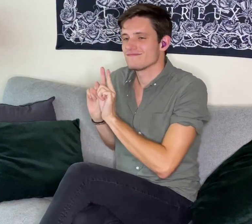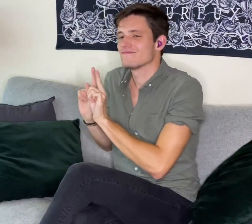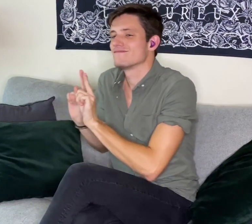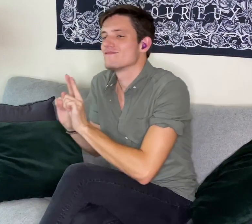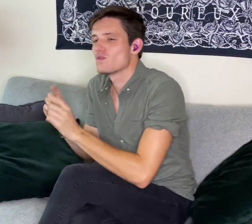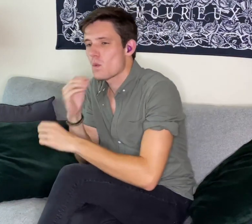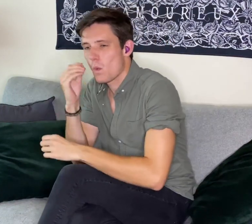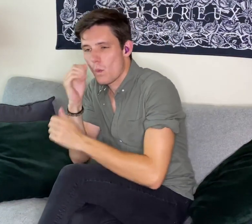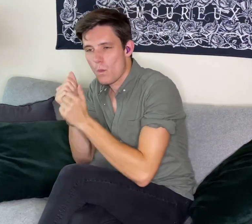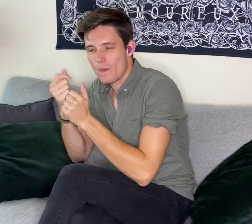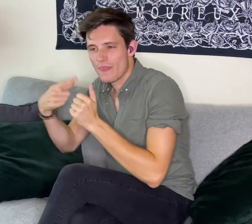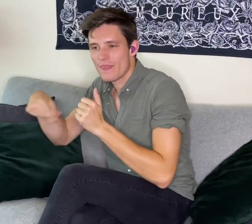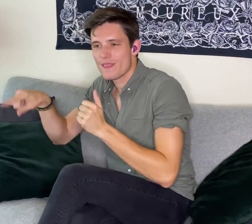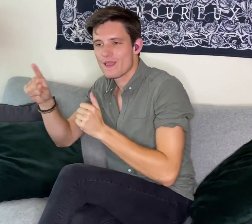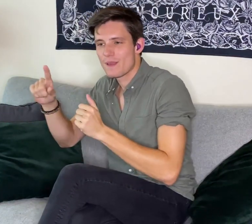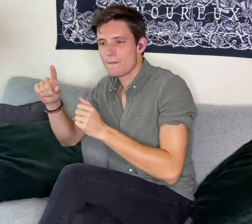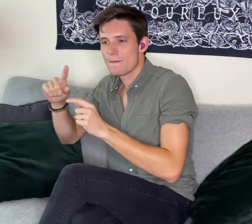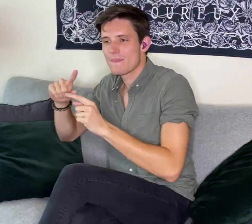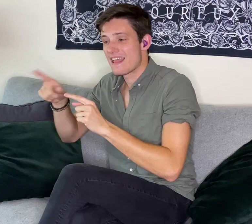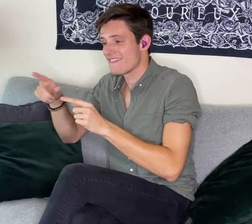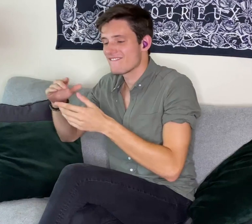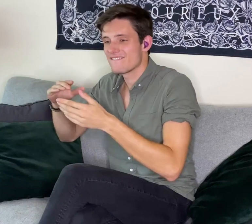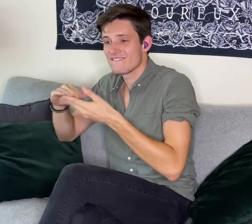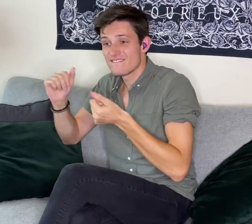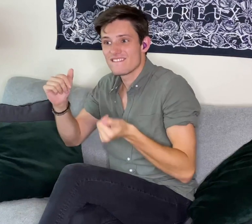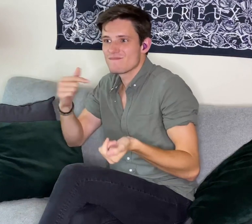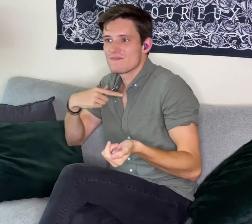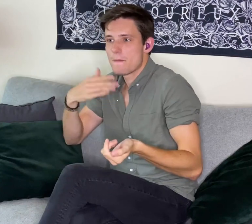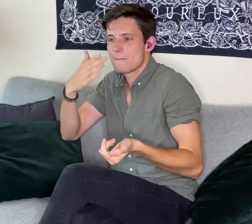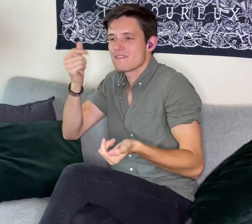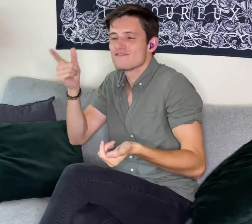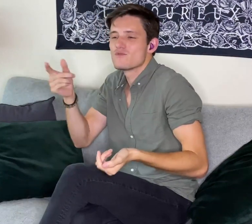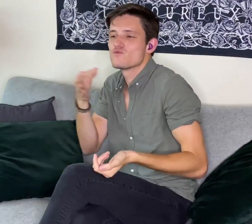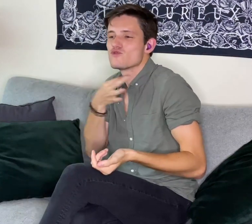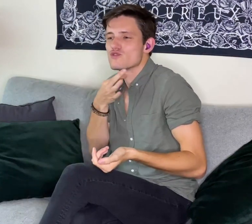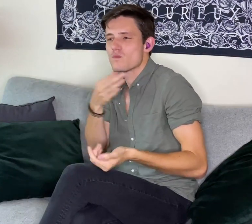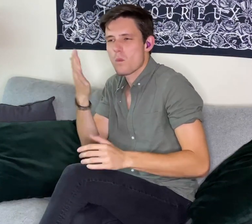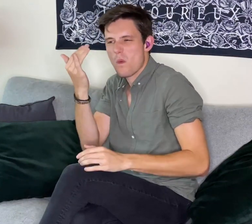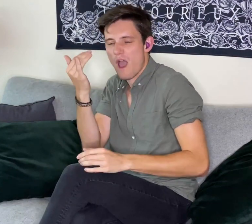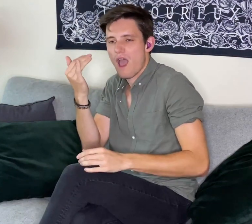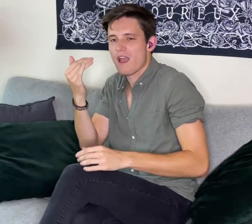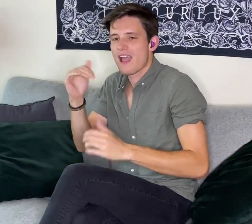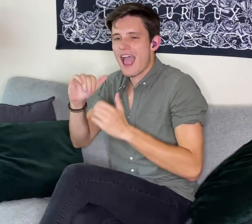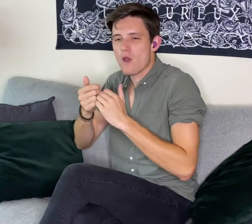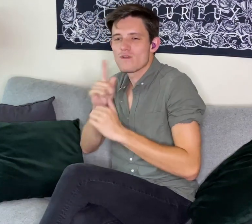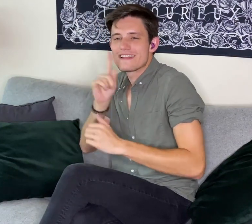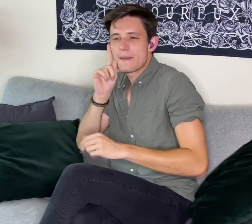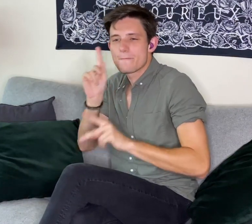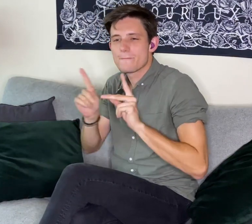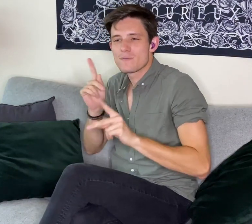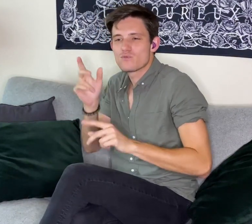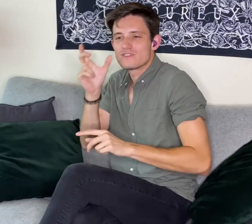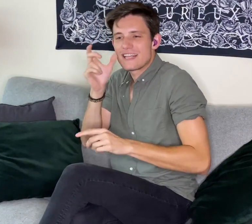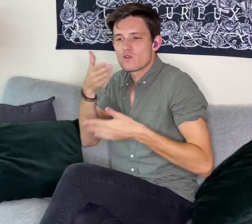in the end, they wanted to take me home and have sex with me because they were curious about how deaf